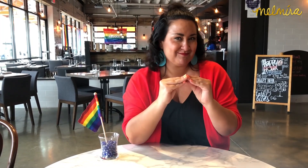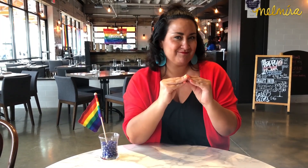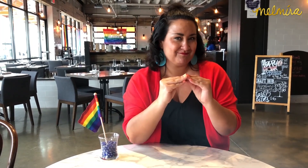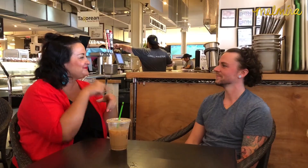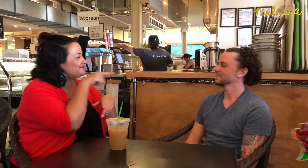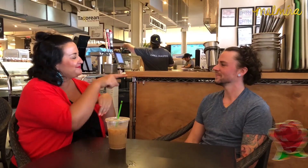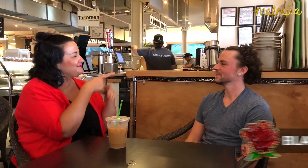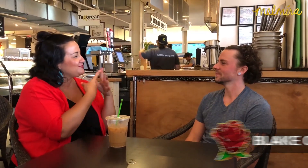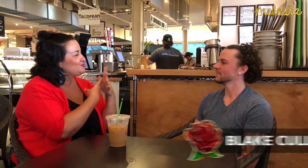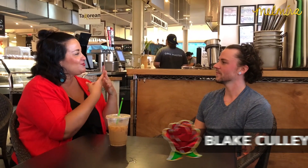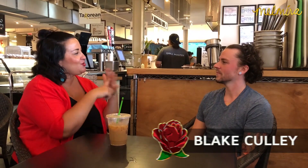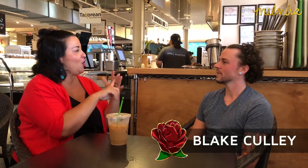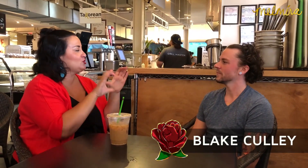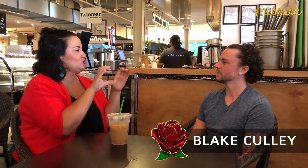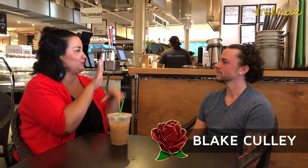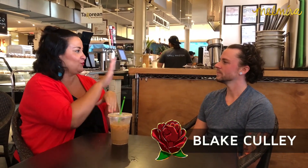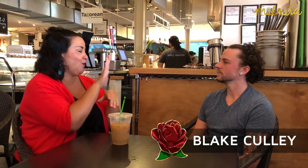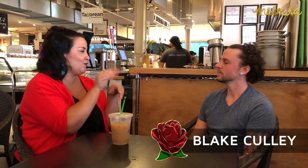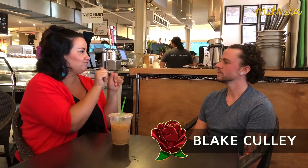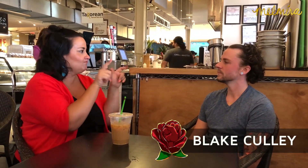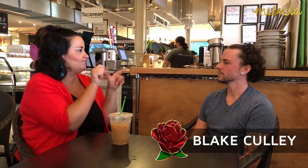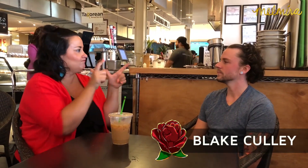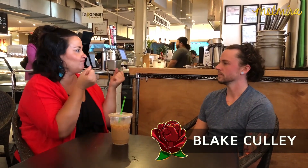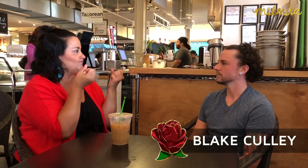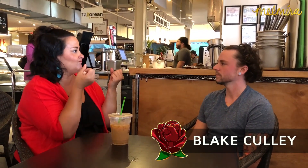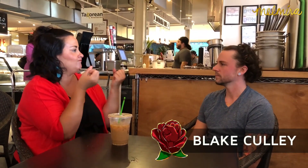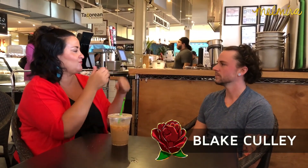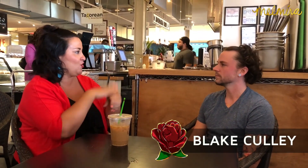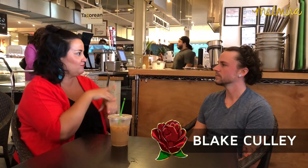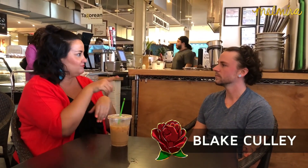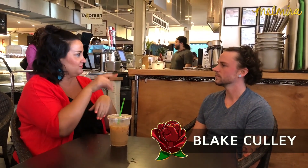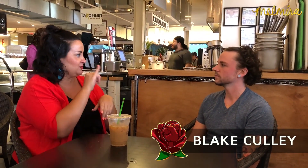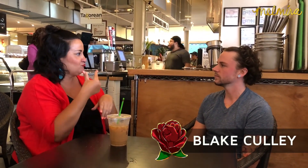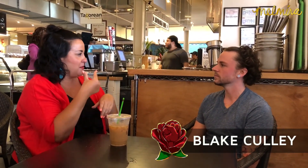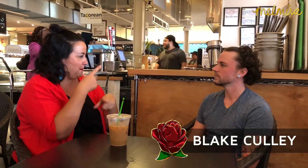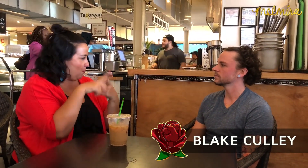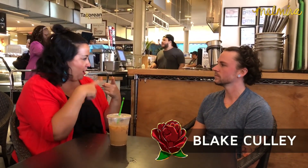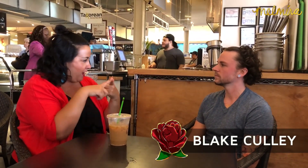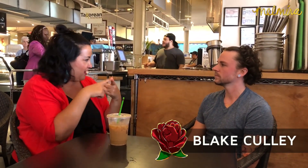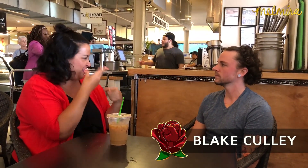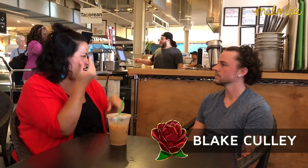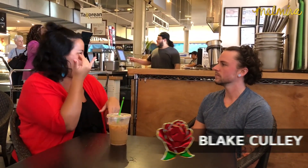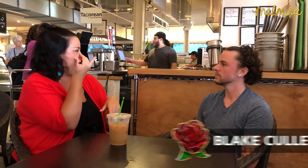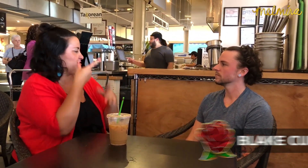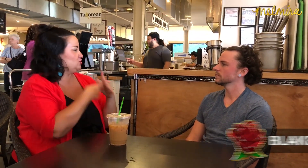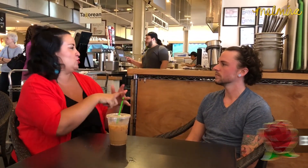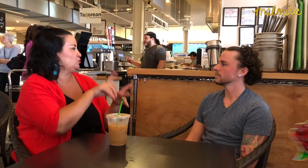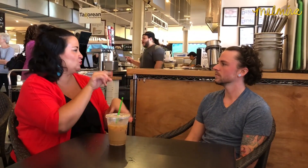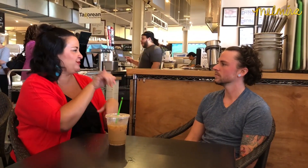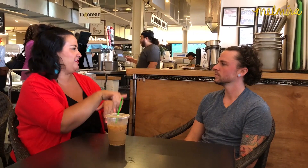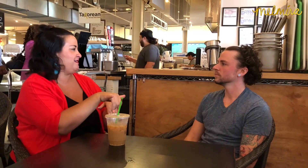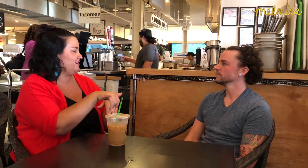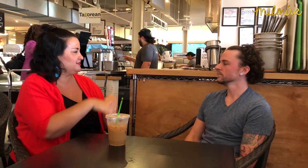When and why did you start doing your vlogs on Instagram?